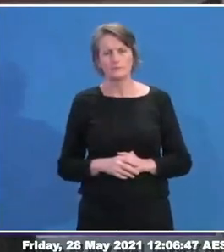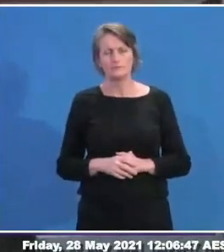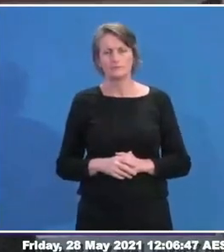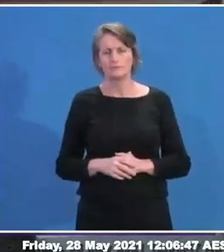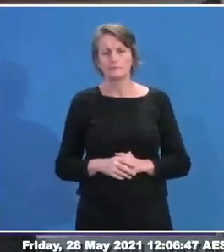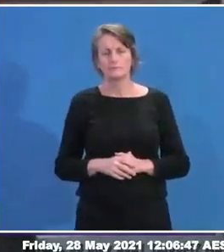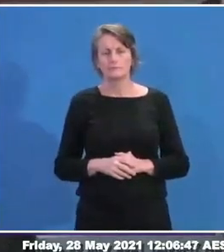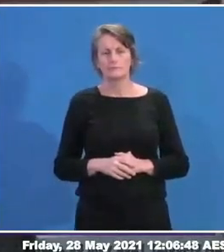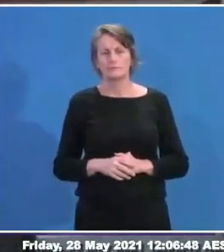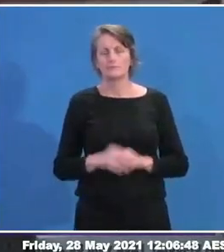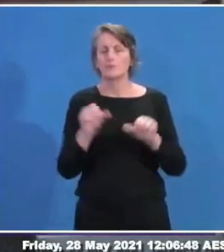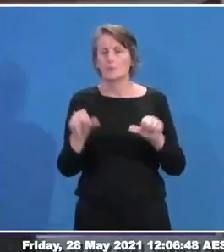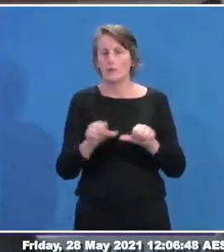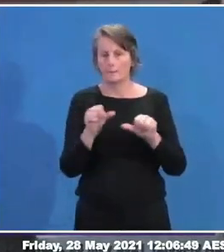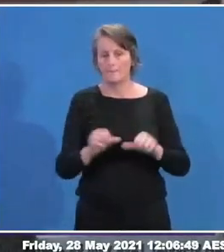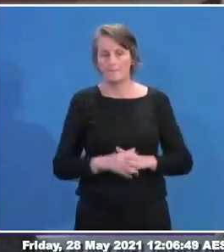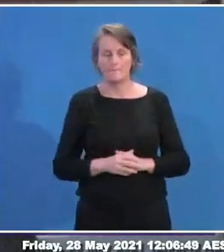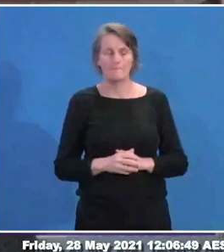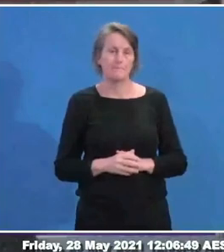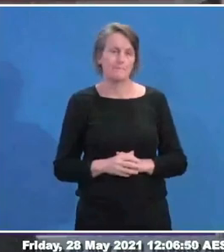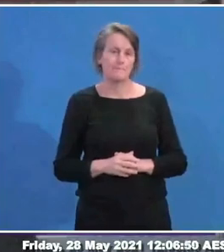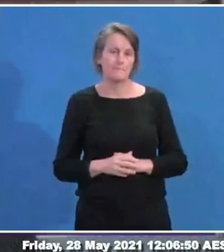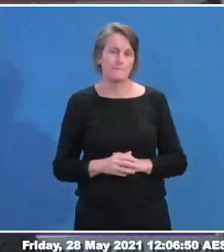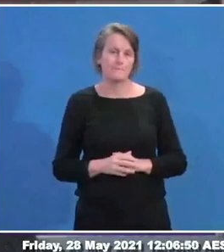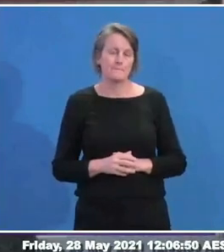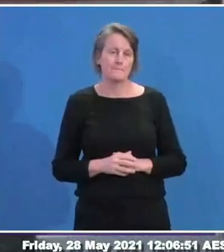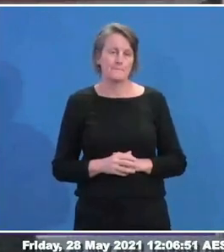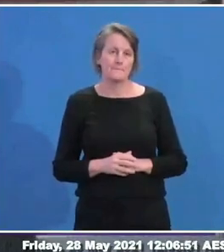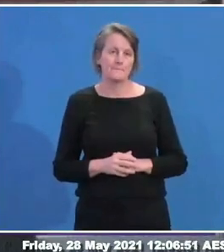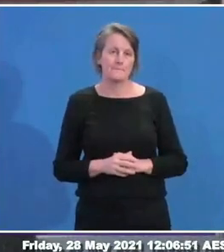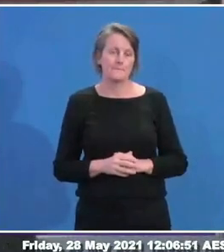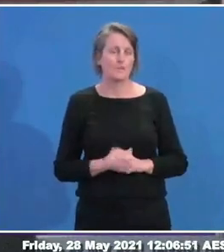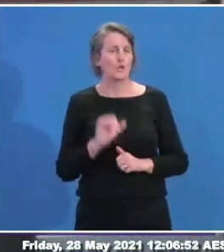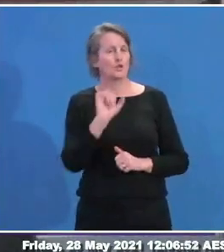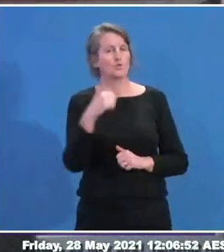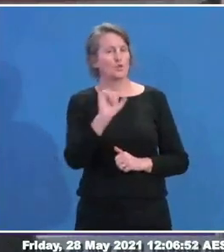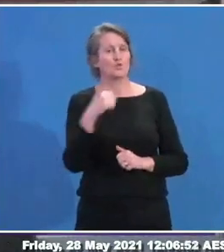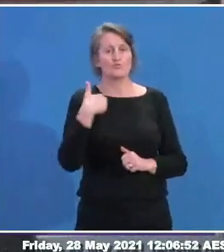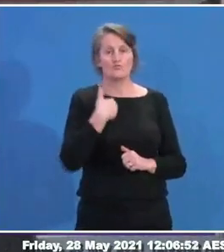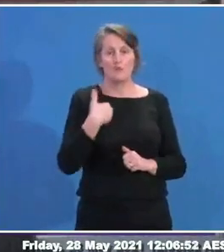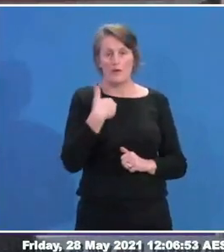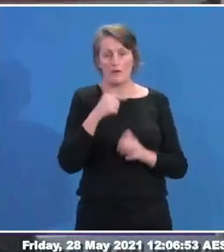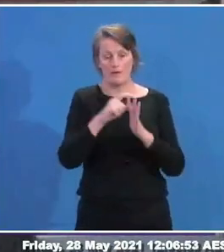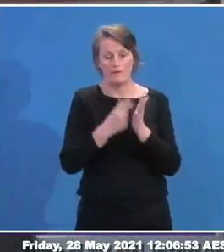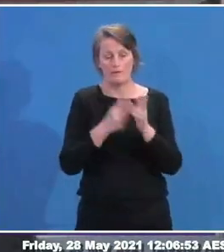Can I take you, please, to your draft report to the board was